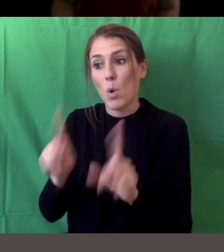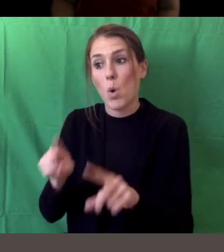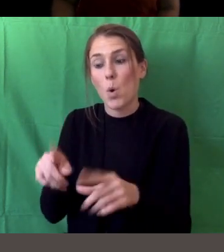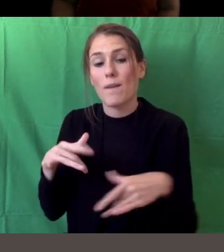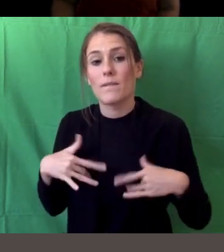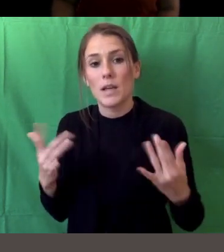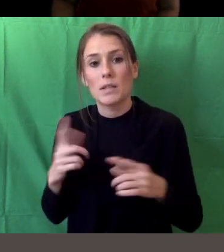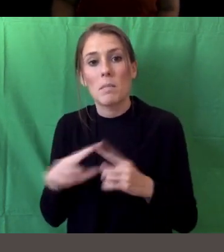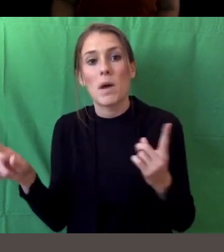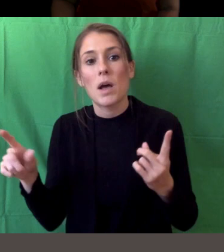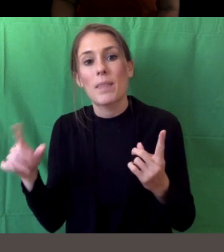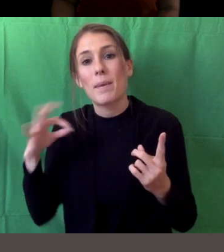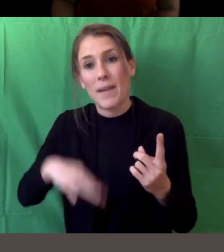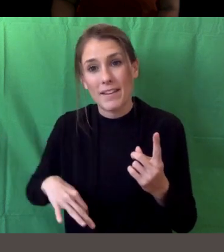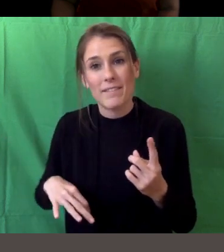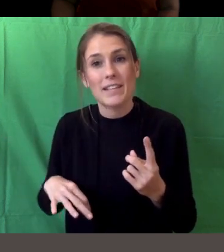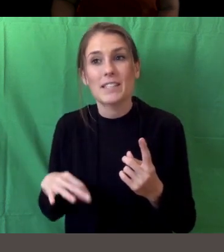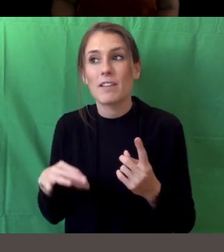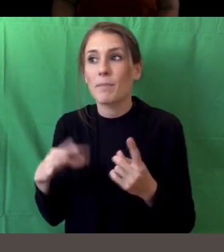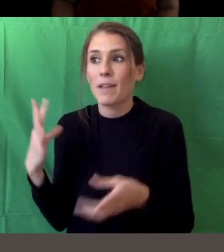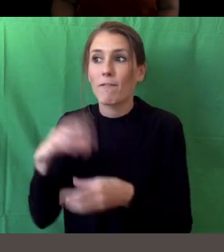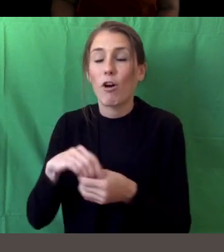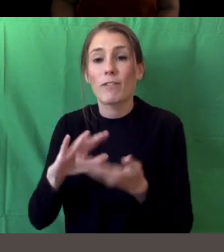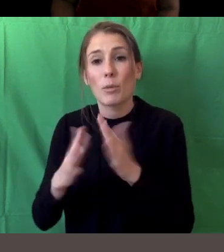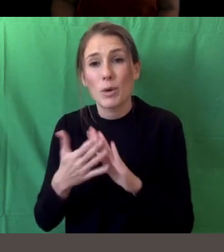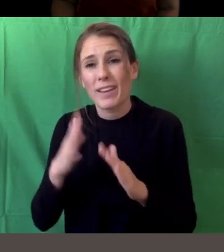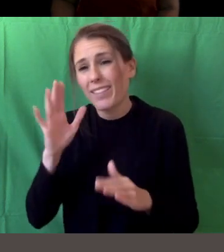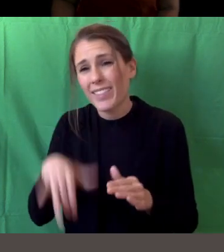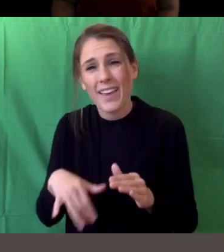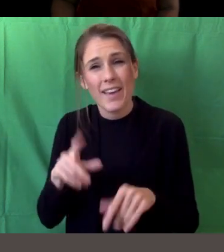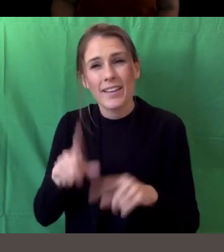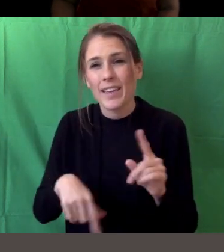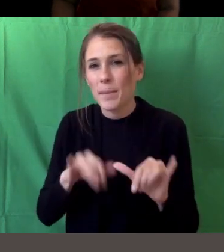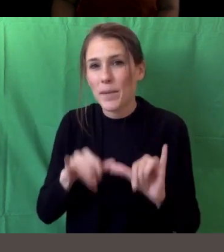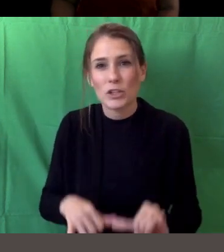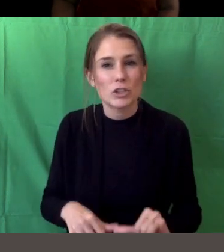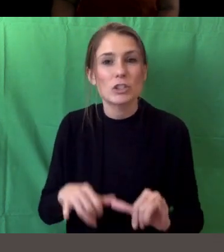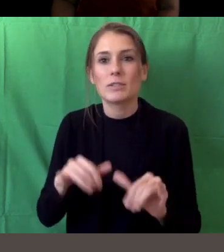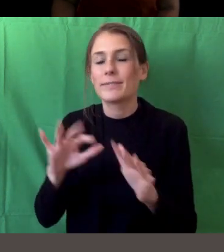But the other impact that comes, all the benefits of being part of a community, the networking,